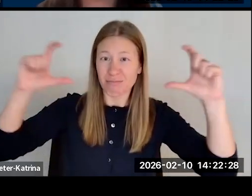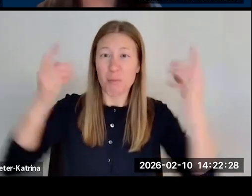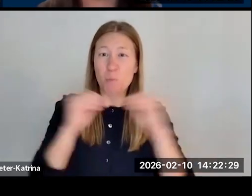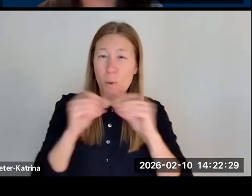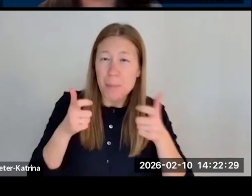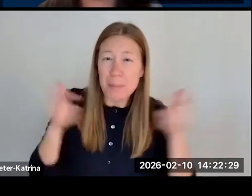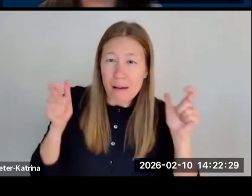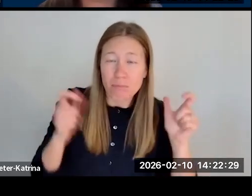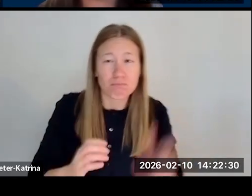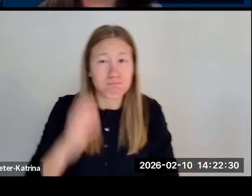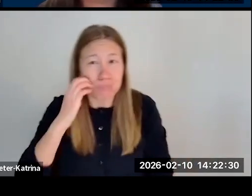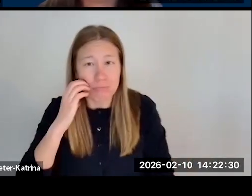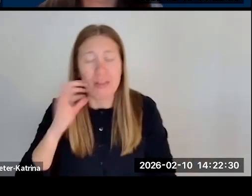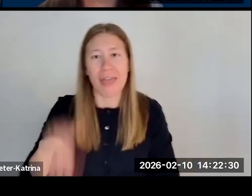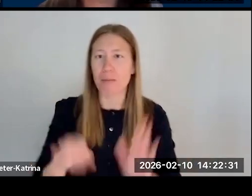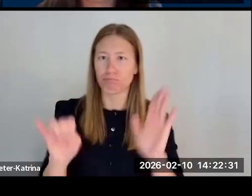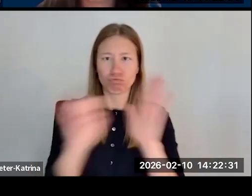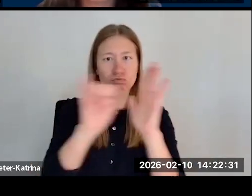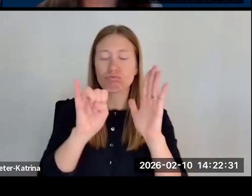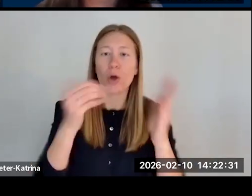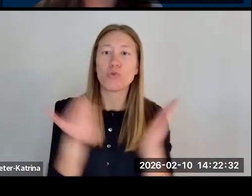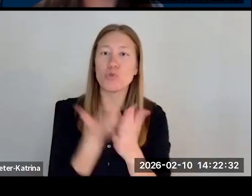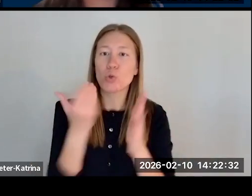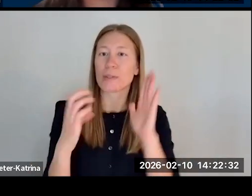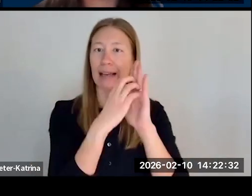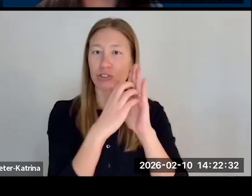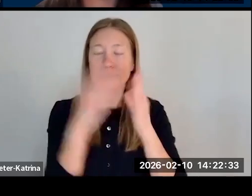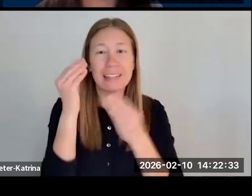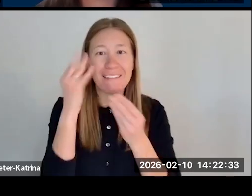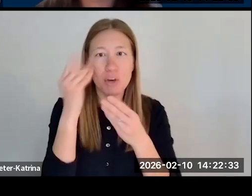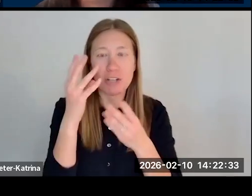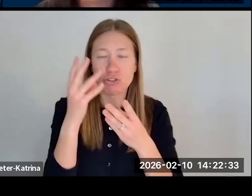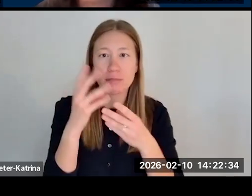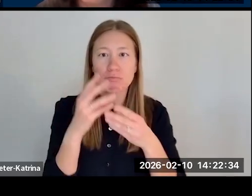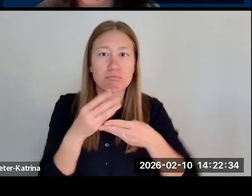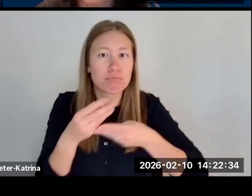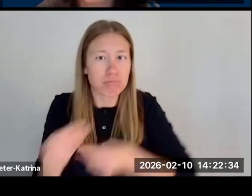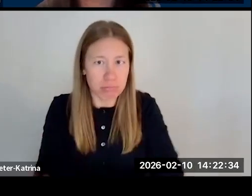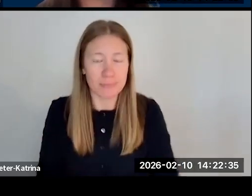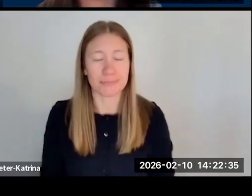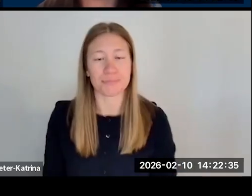and that is what signifies a new section of the content. But when headings are properly formatted,